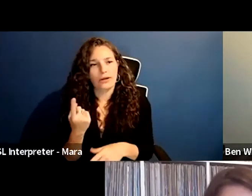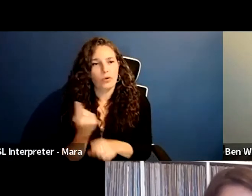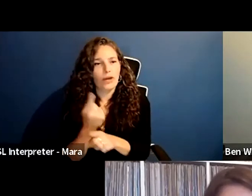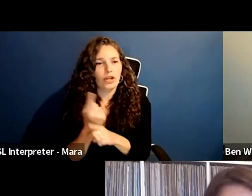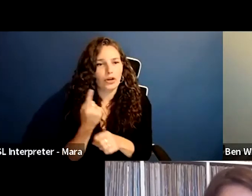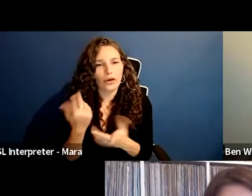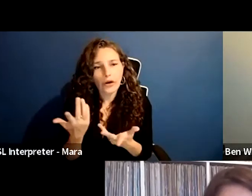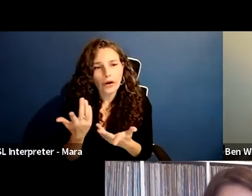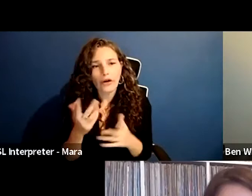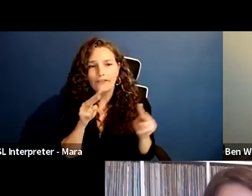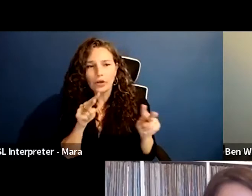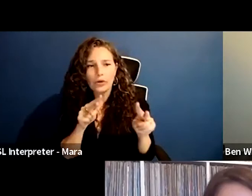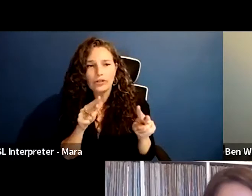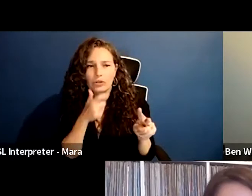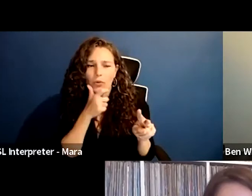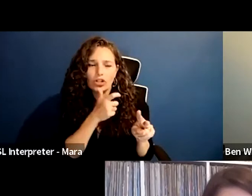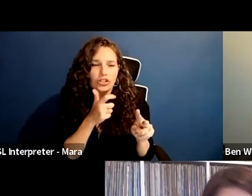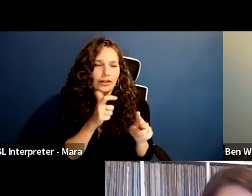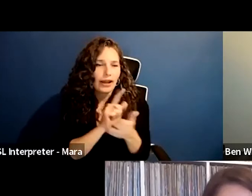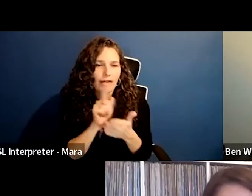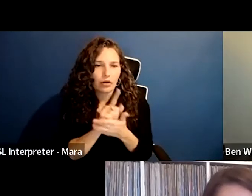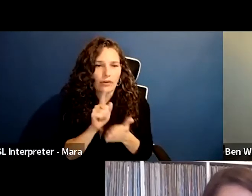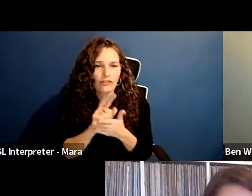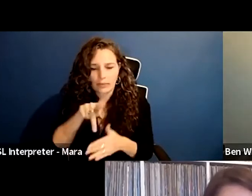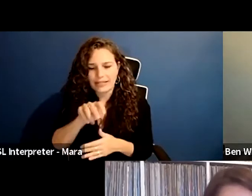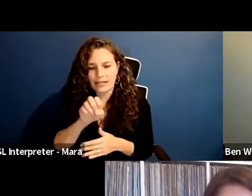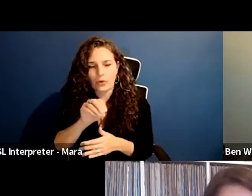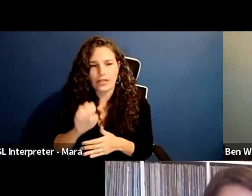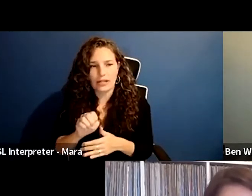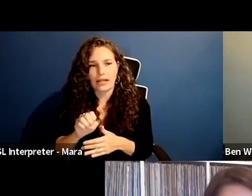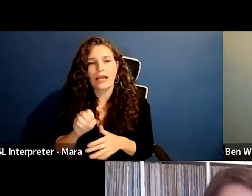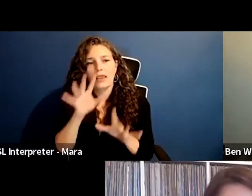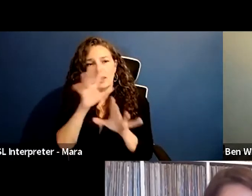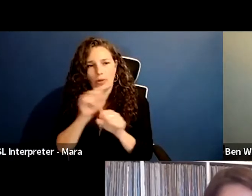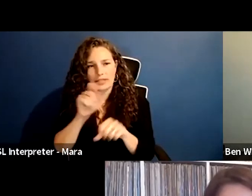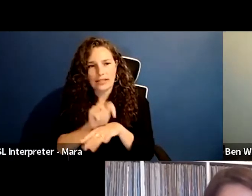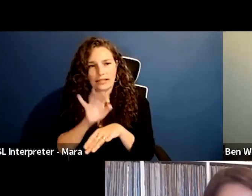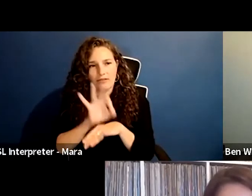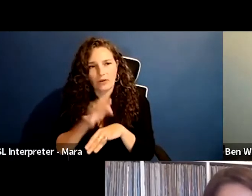for our PTEOE, President's Task Force on Education, Outreach, and Engagement programs.